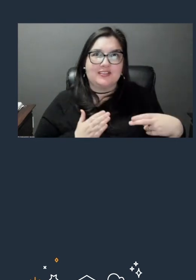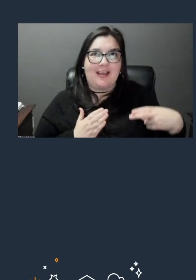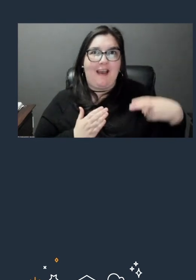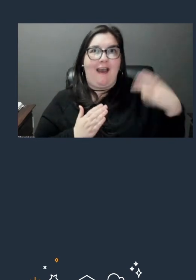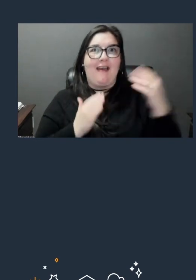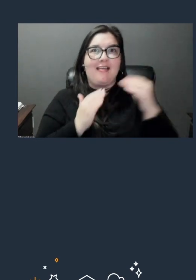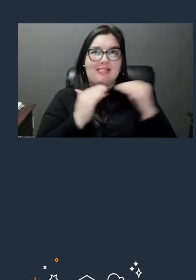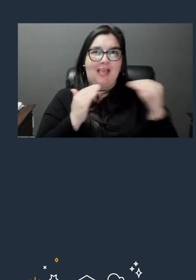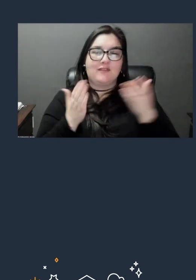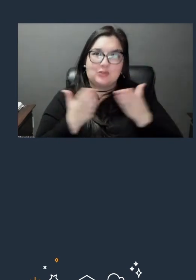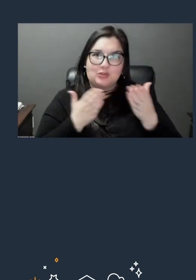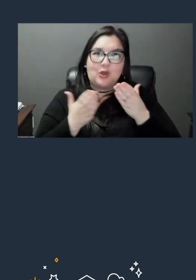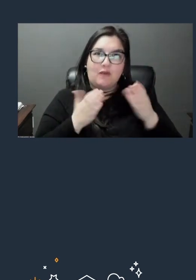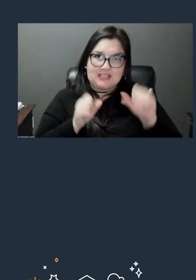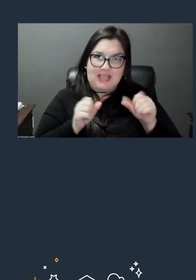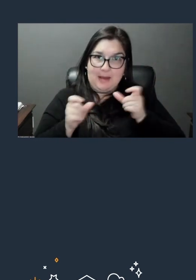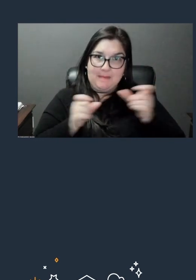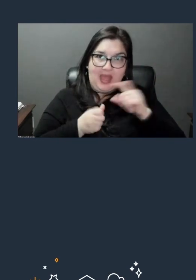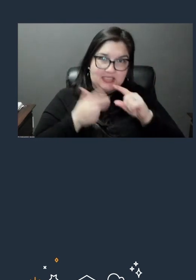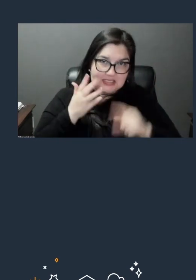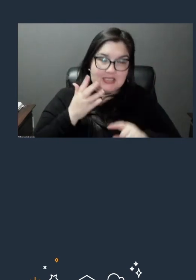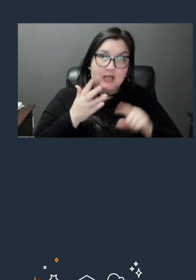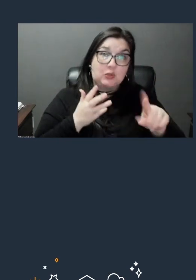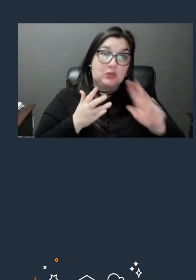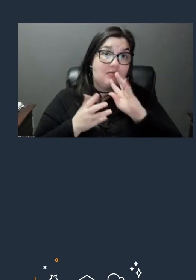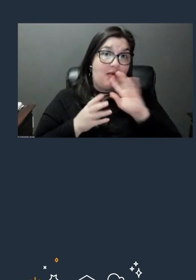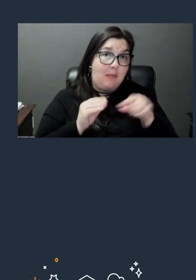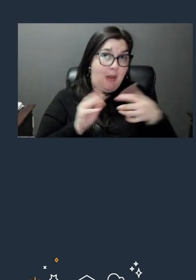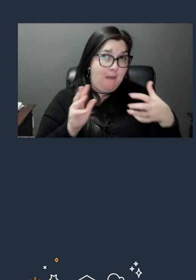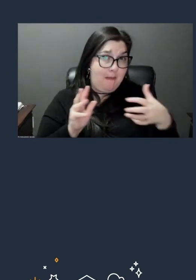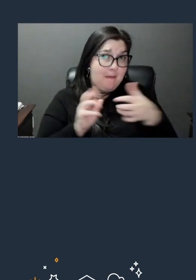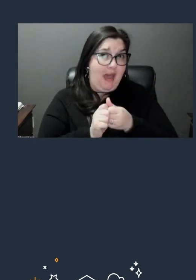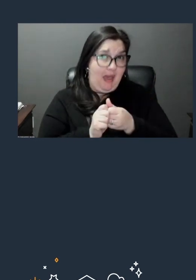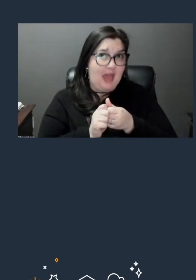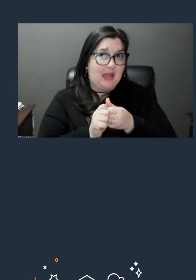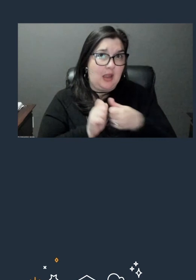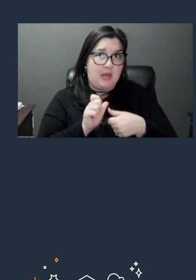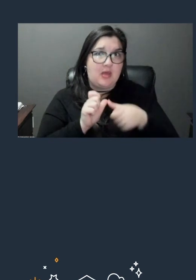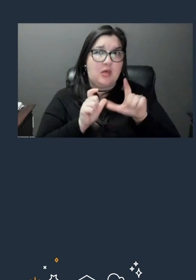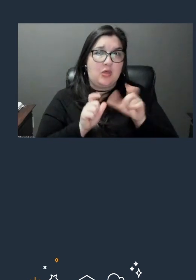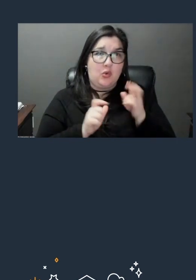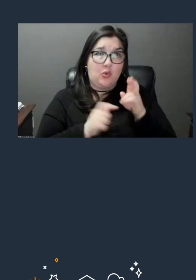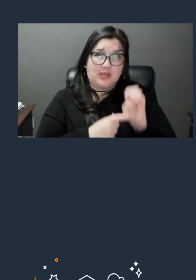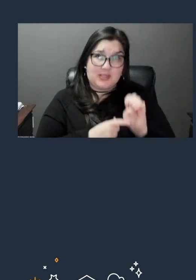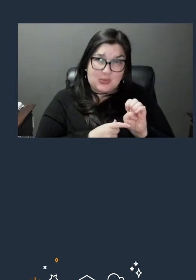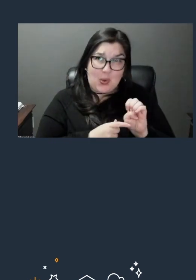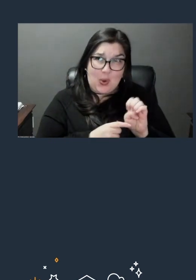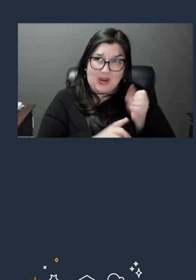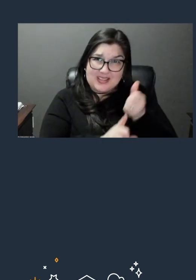here, you're talking about backup, is that the restore is managed for you, as well! You can kick off a restore,